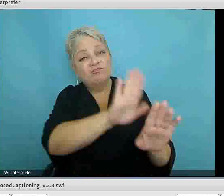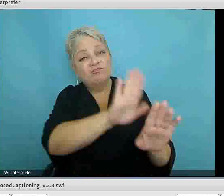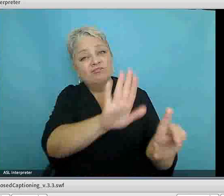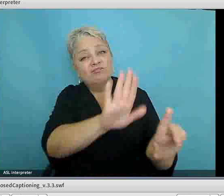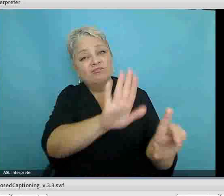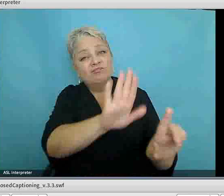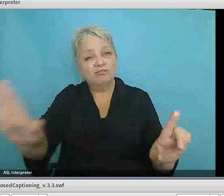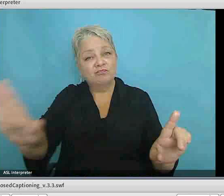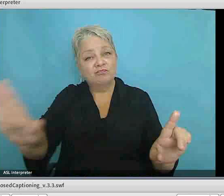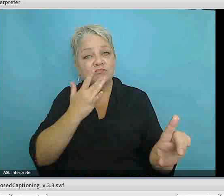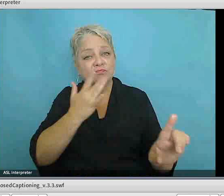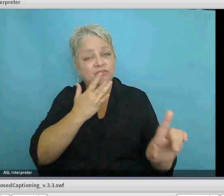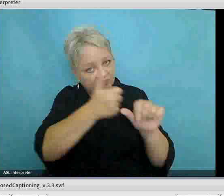of the enrollee.